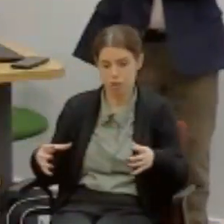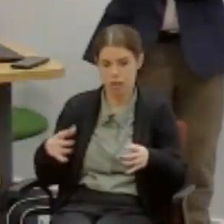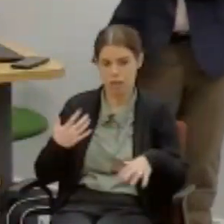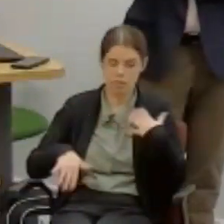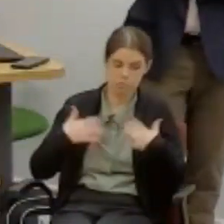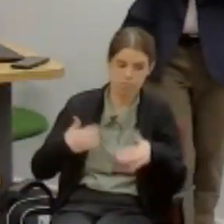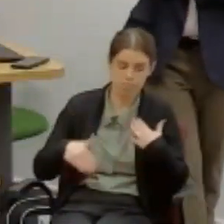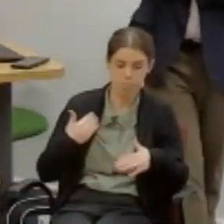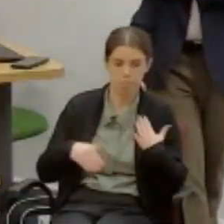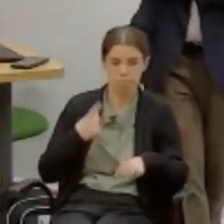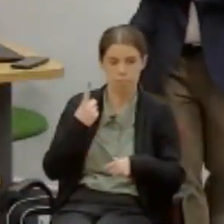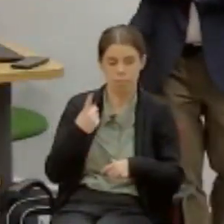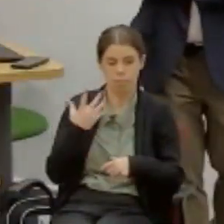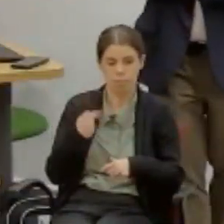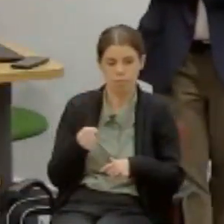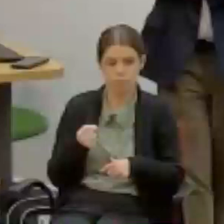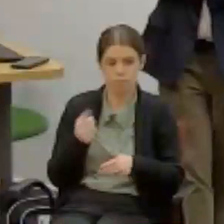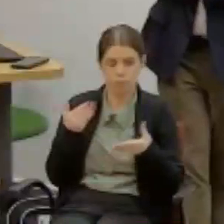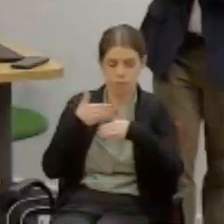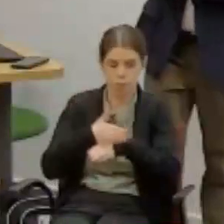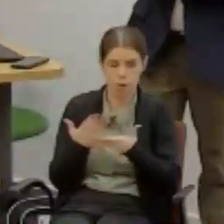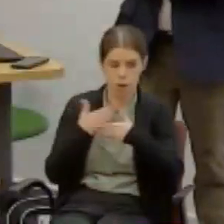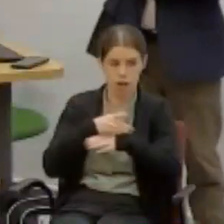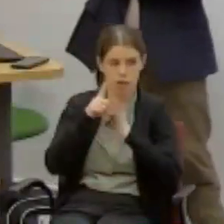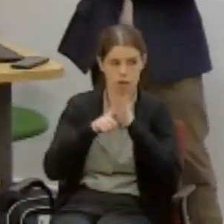We've got some really good work that Josie's looking at.